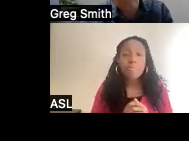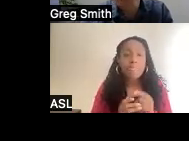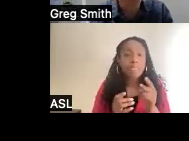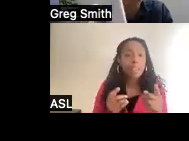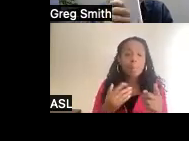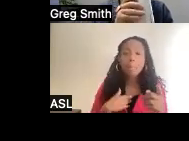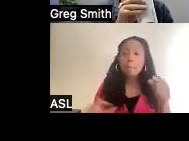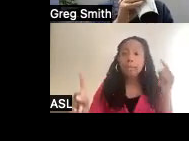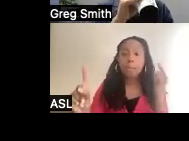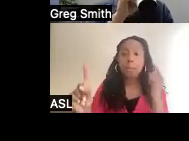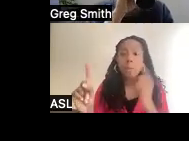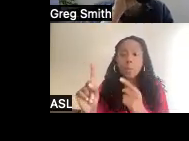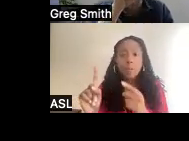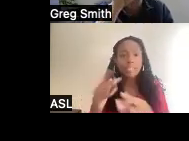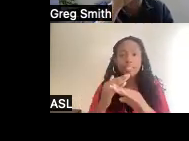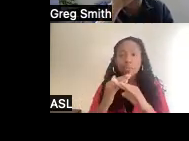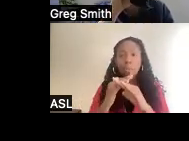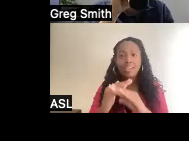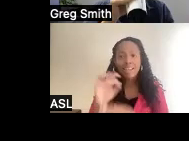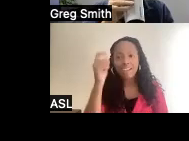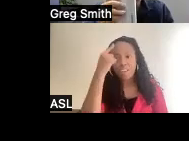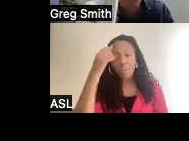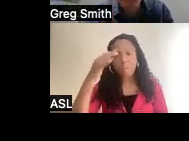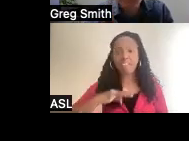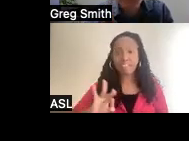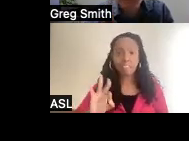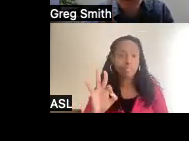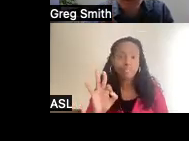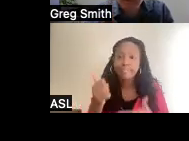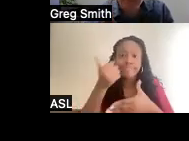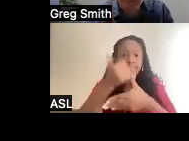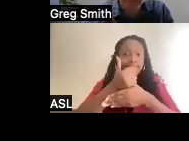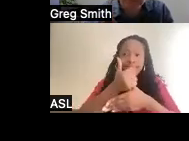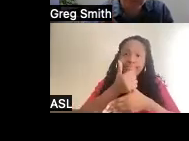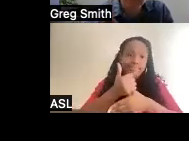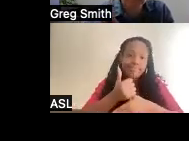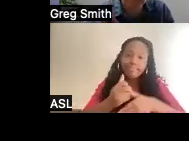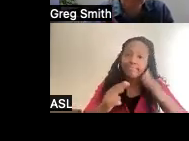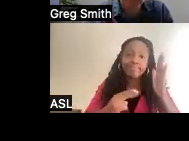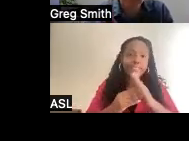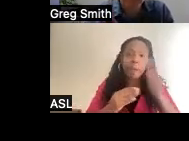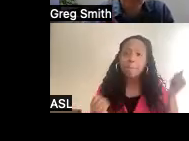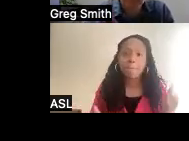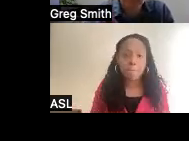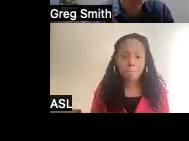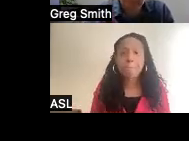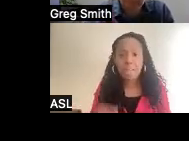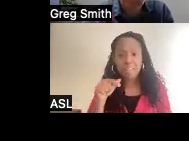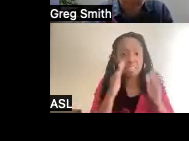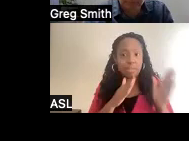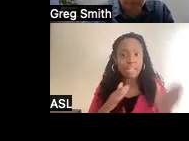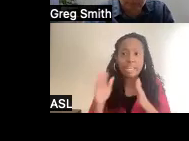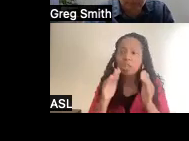goal is to protect government benefits right that is the big Crux of this planning that were our